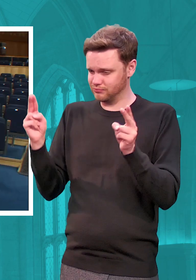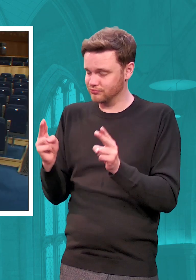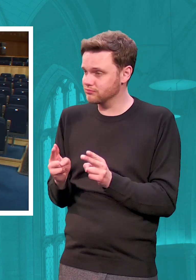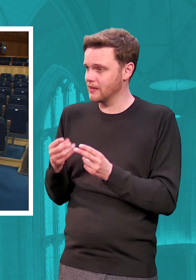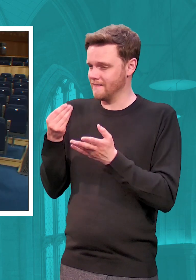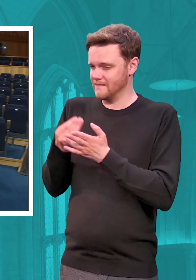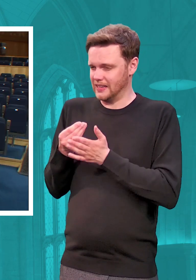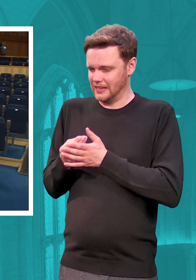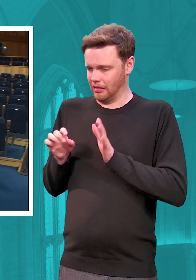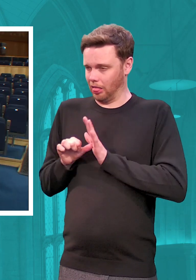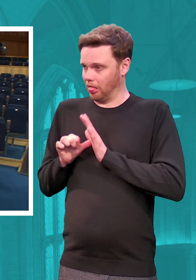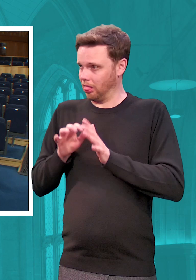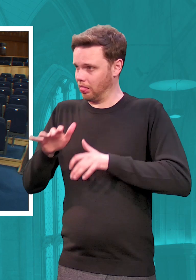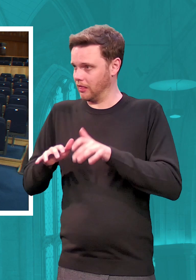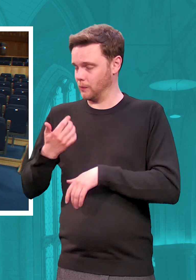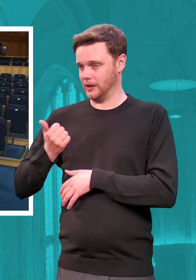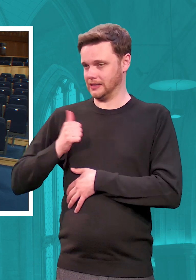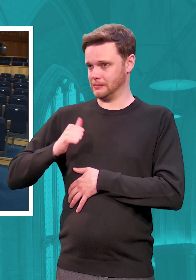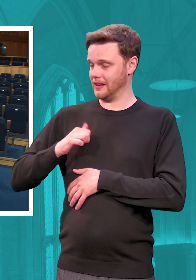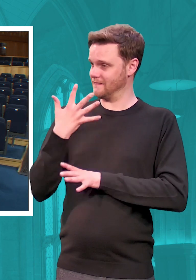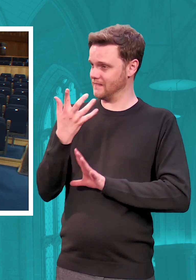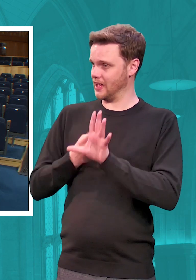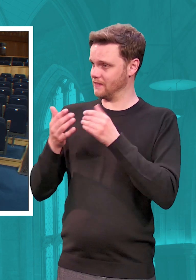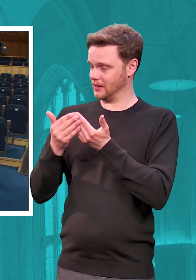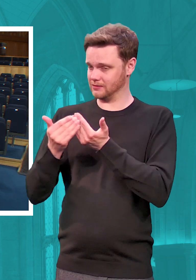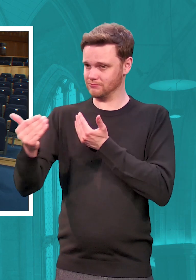and we are projecting over the next five years a reduction